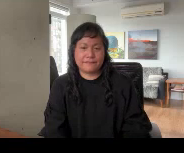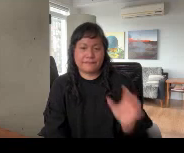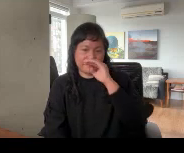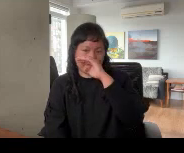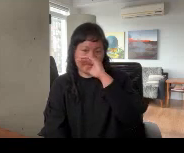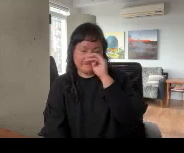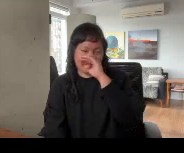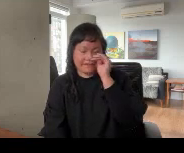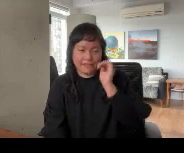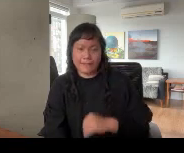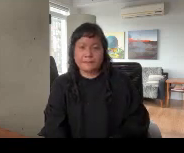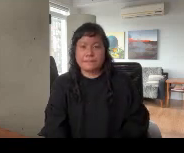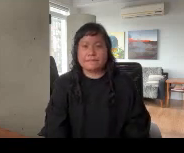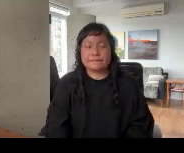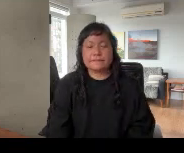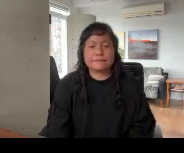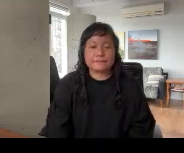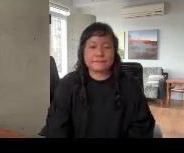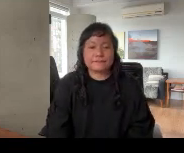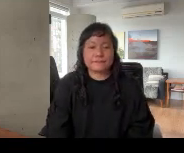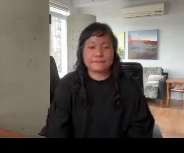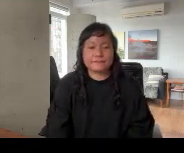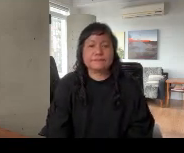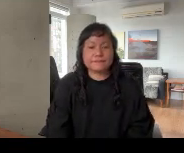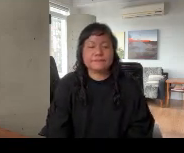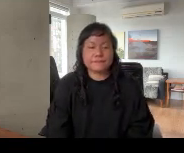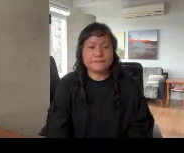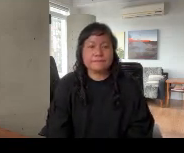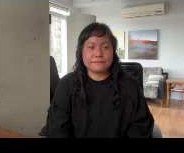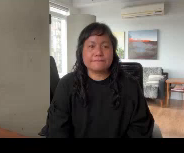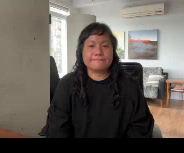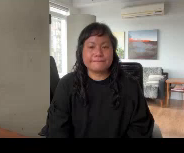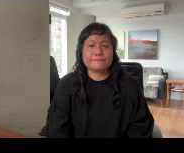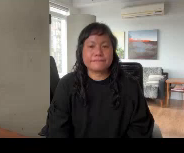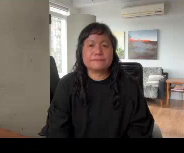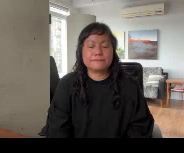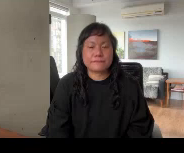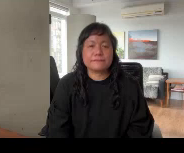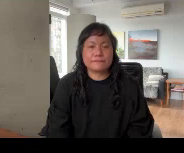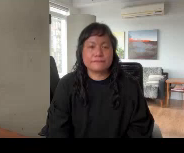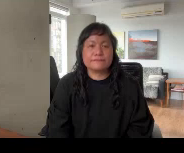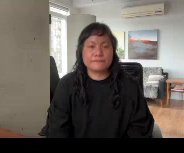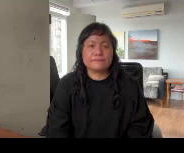voice and be heard in our community is, of course, through research exercises. So one of the big ones